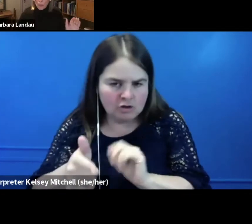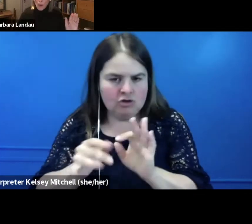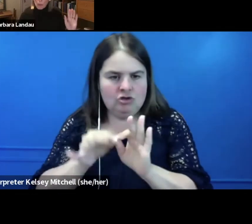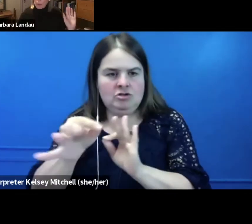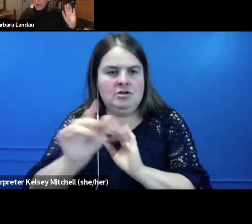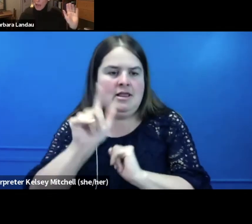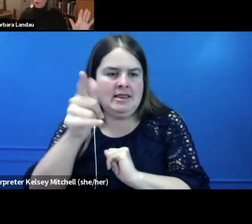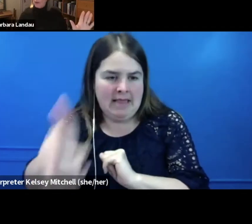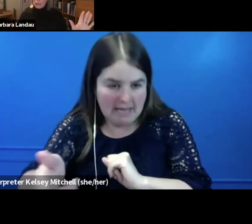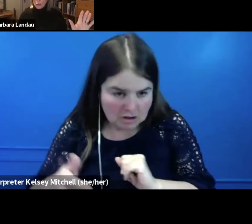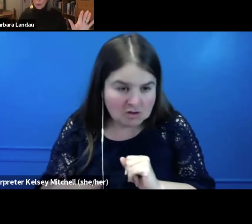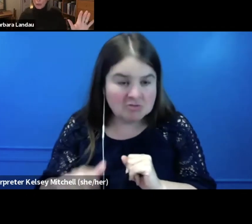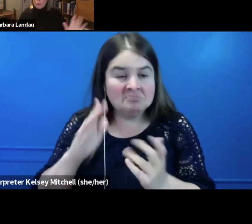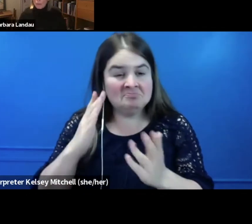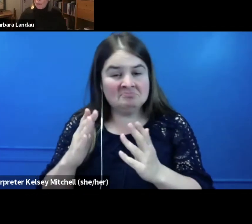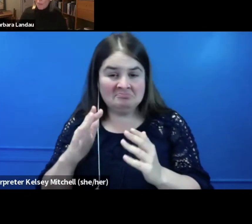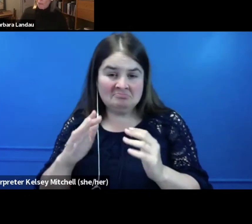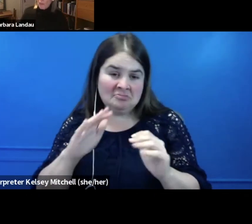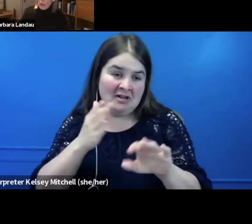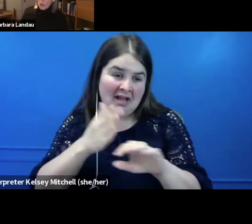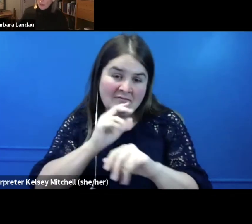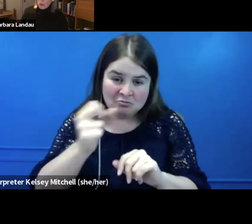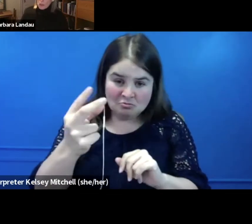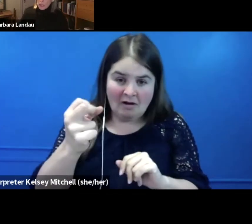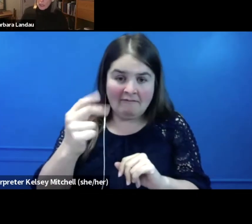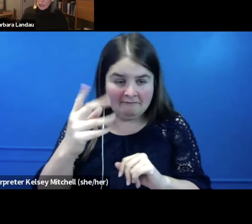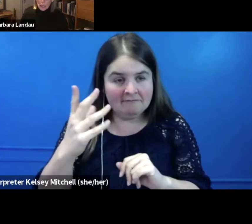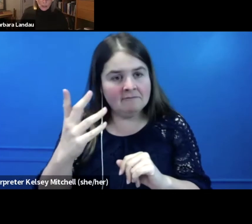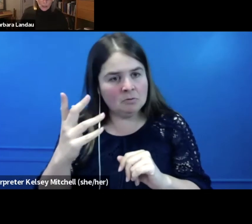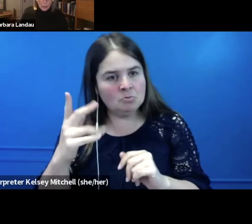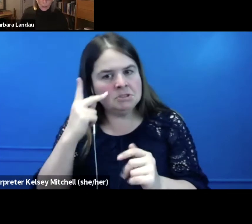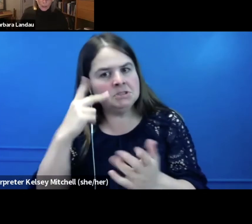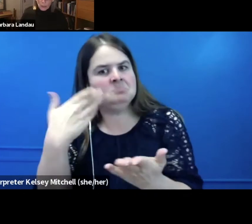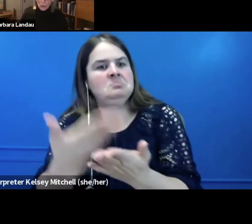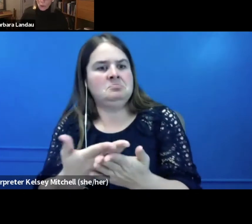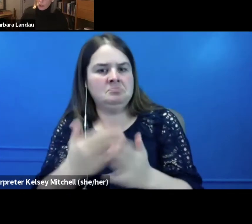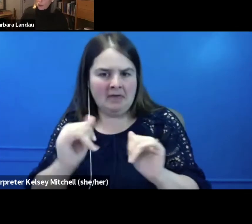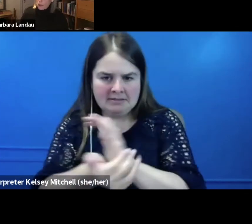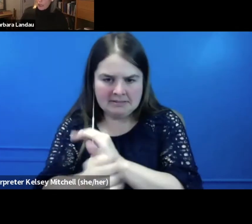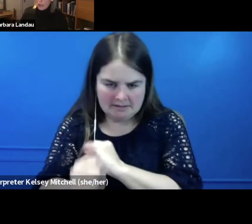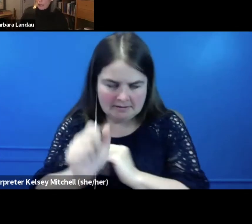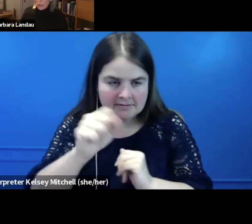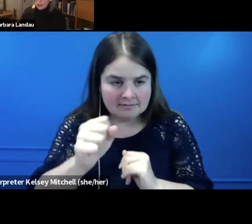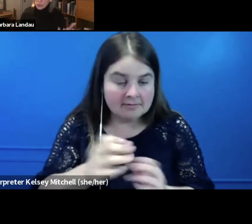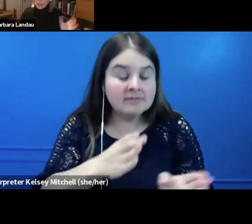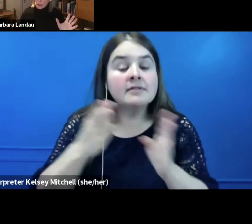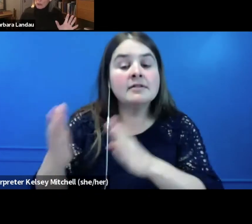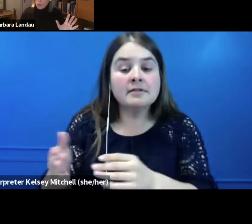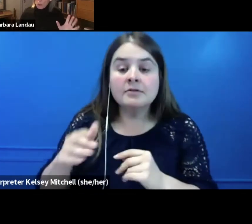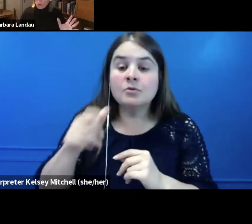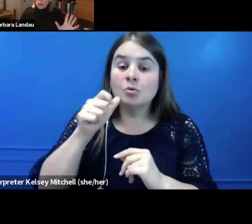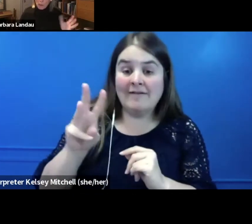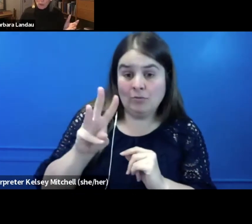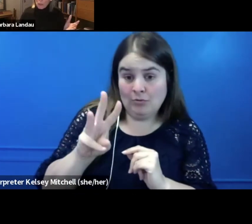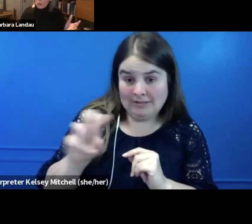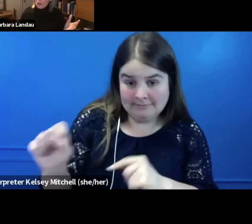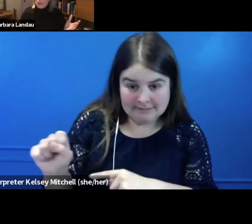probably after age 12 and what you see is that the williams syndrome children in adolescence that is